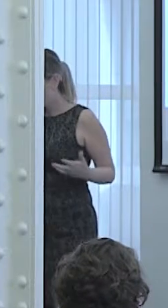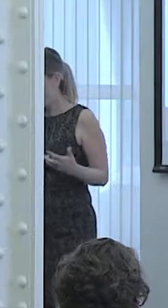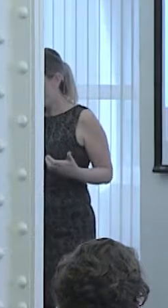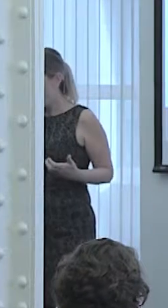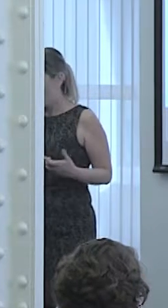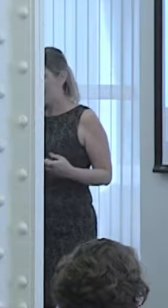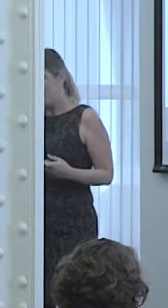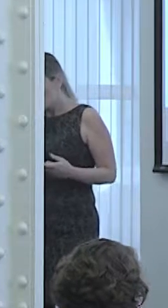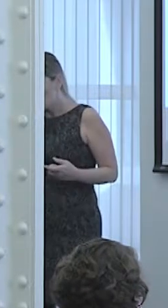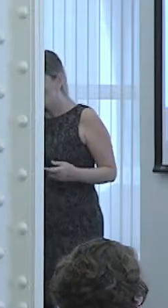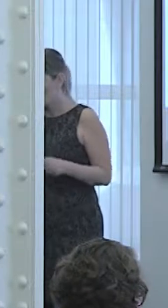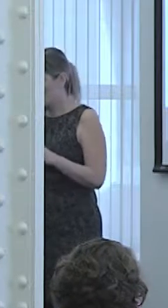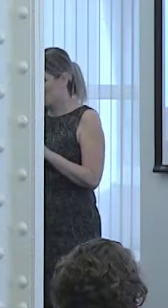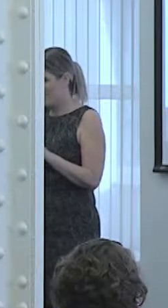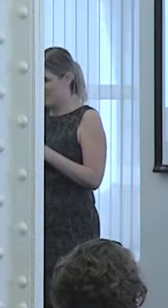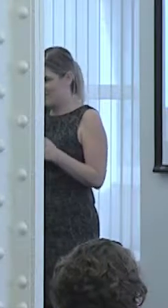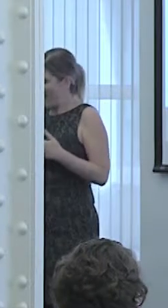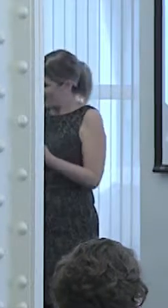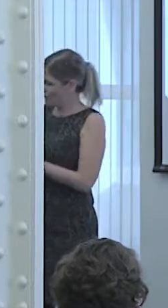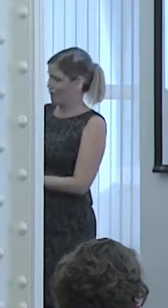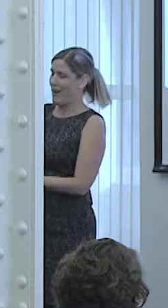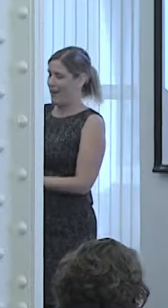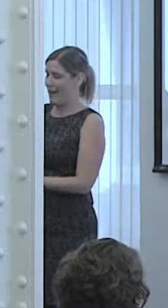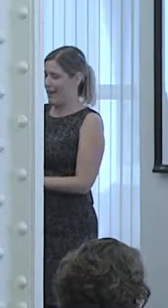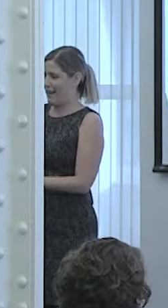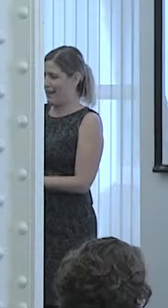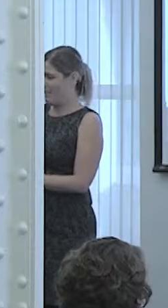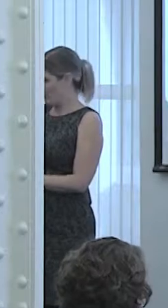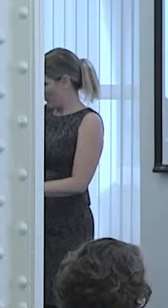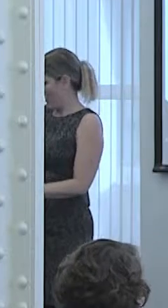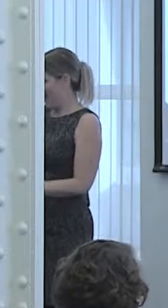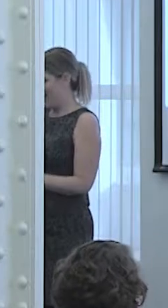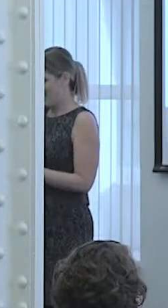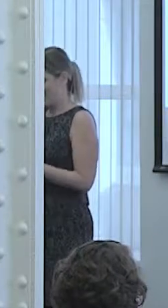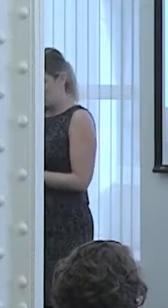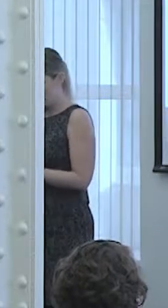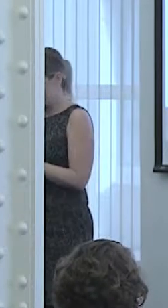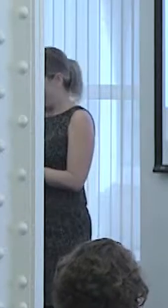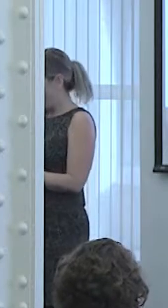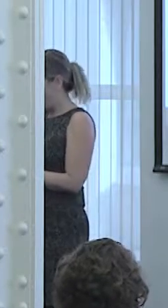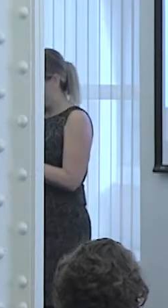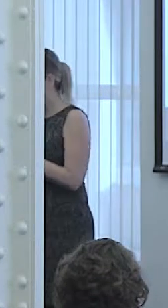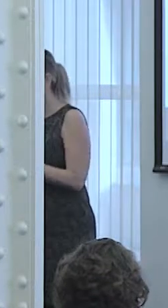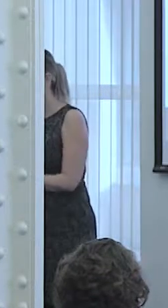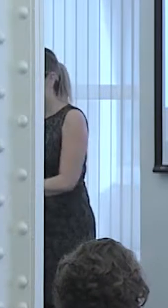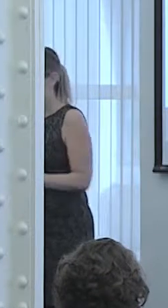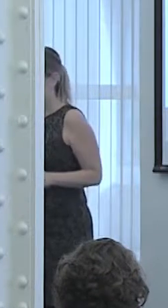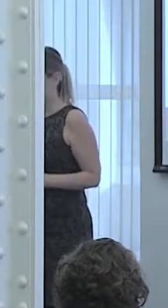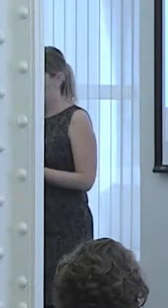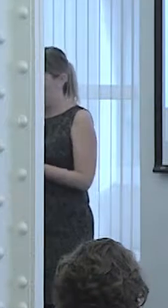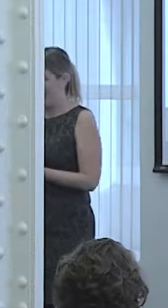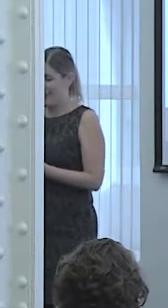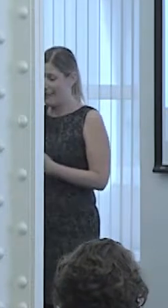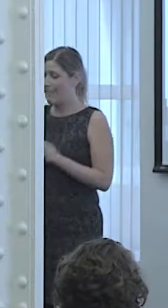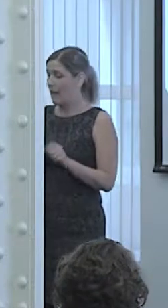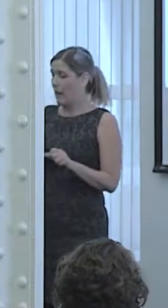you got the right to be into that. Because also, if an able-bodied person comes up to you